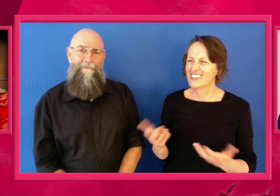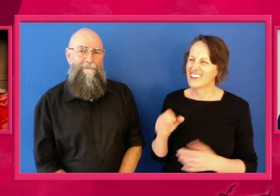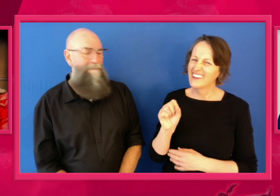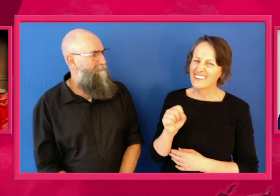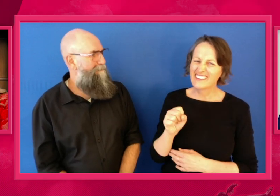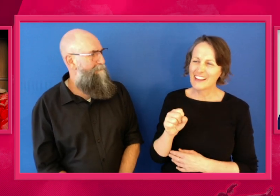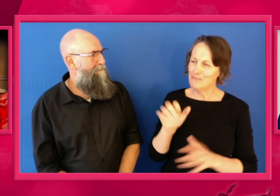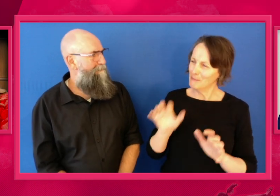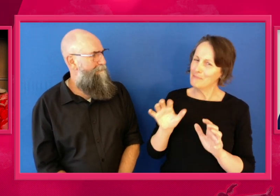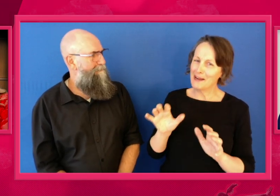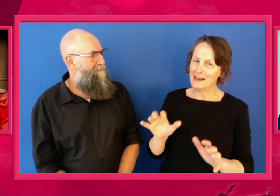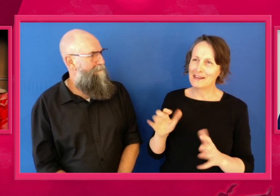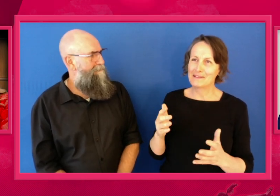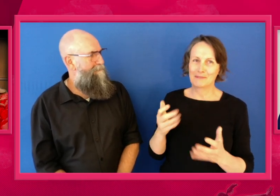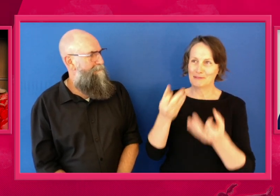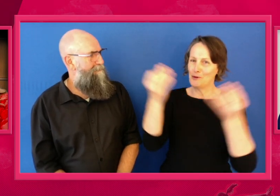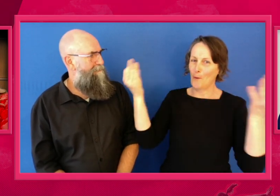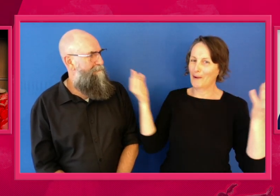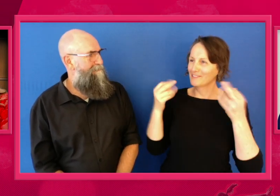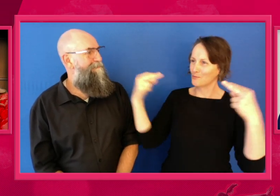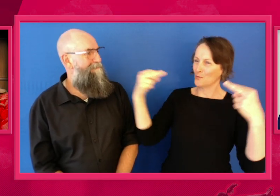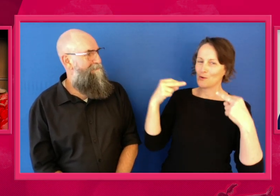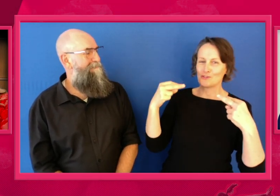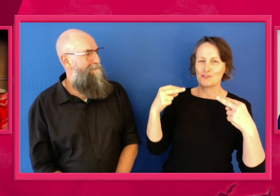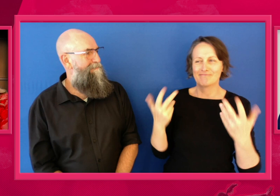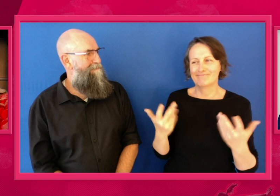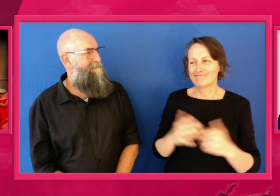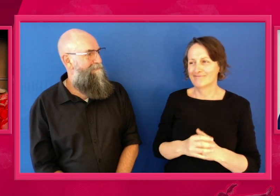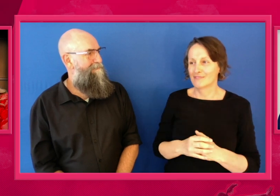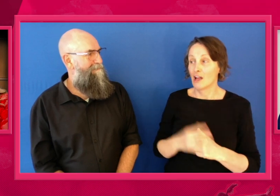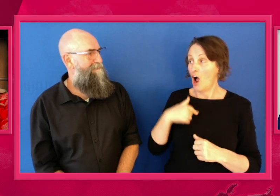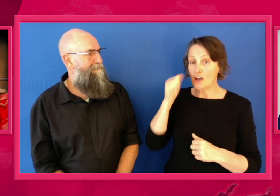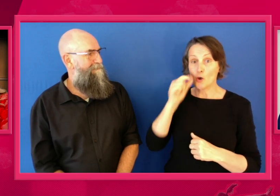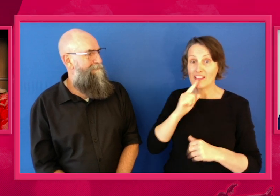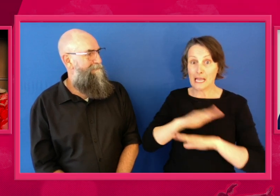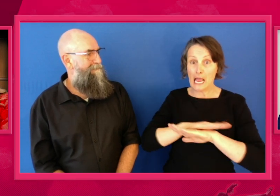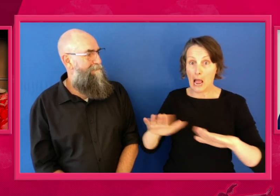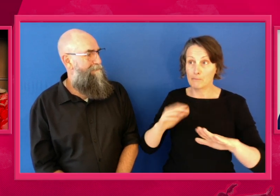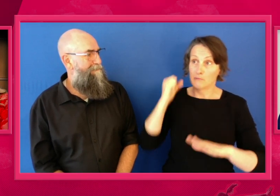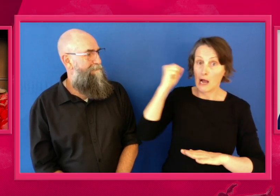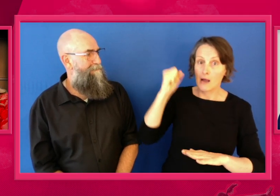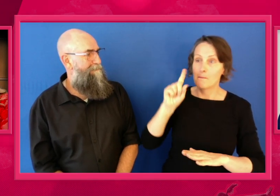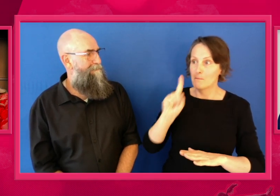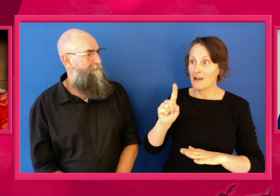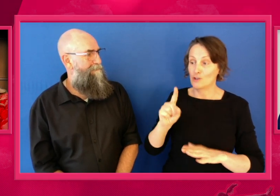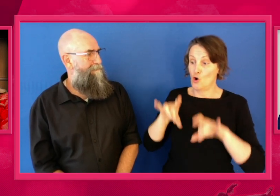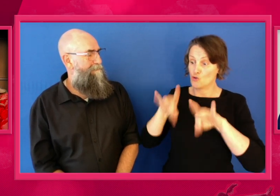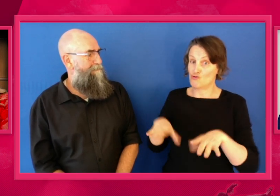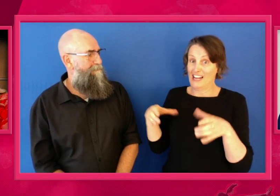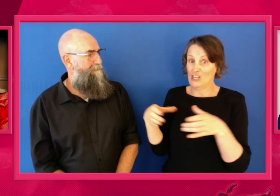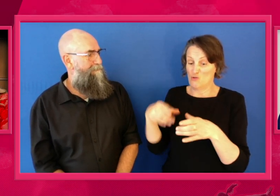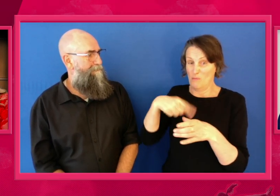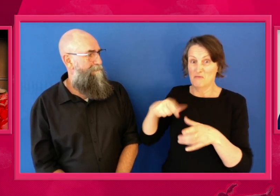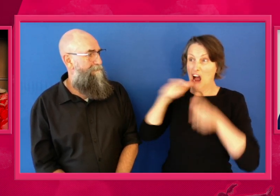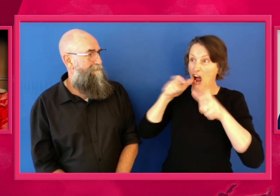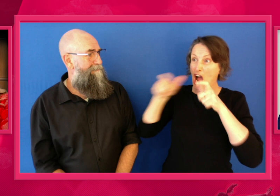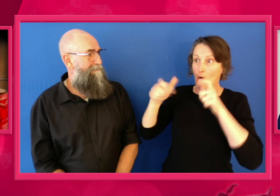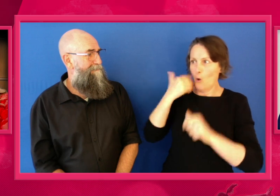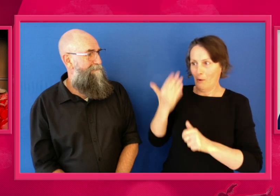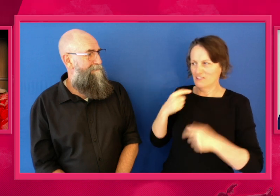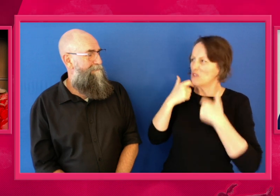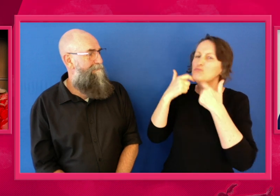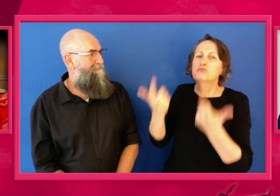is so long. And you're the one who has to deal with my break down phone calls, when